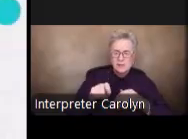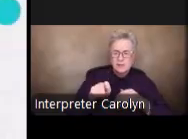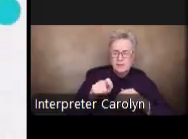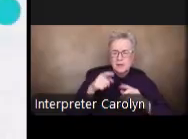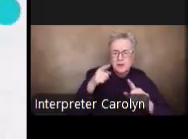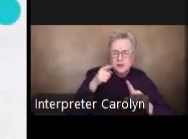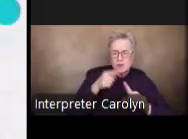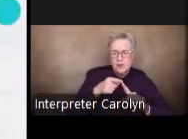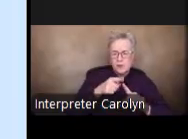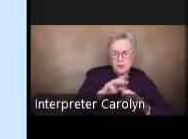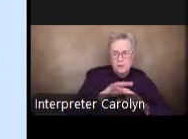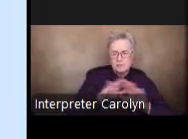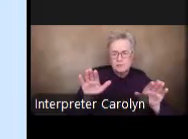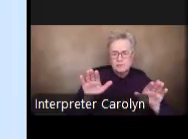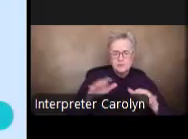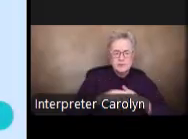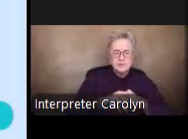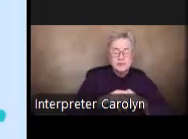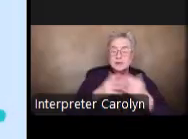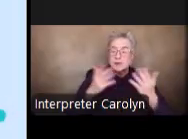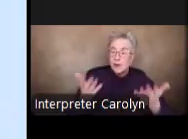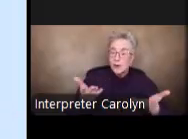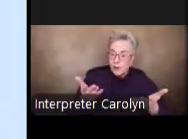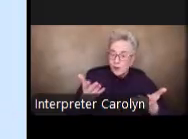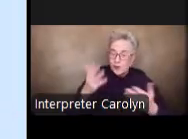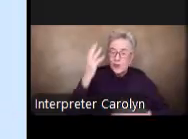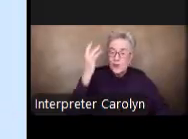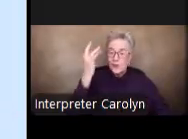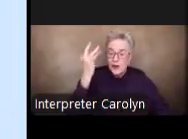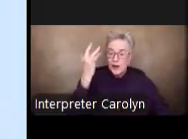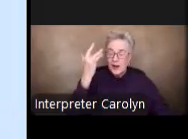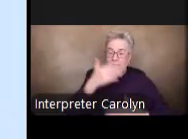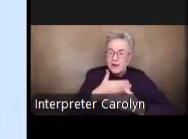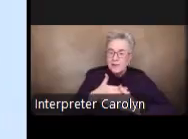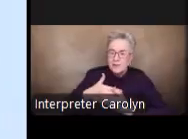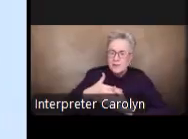So why does a baby say bah, bah, bah before ball?